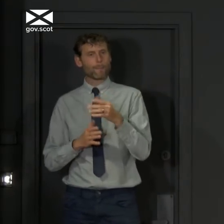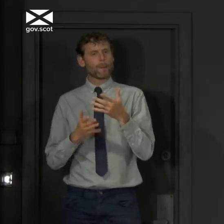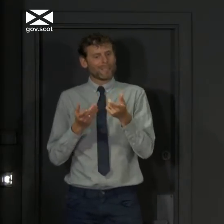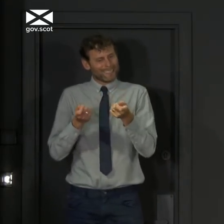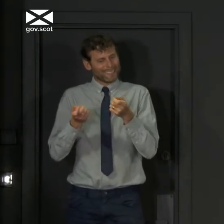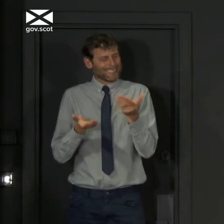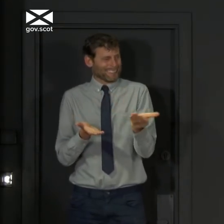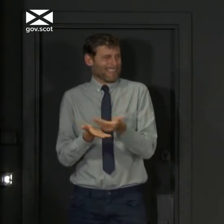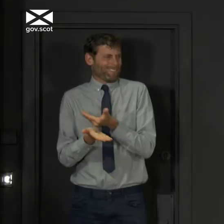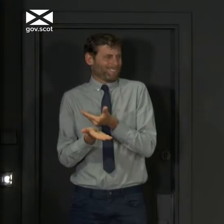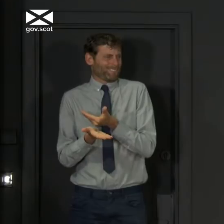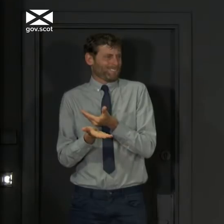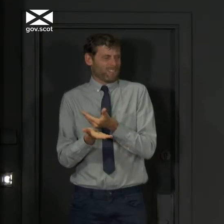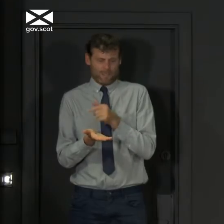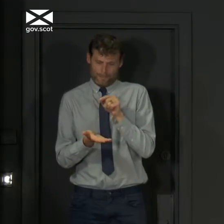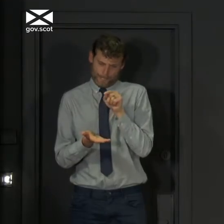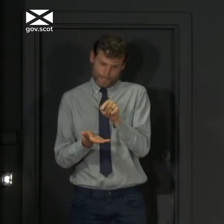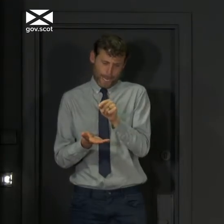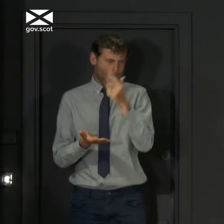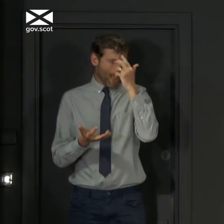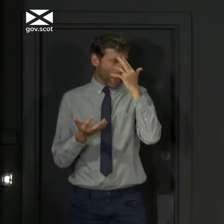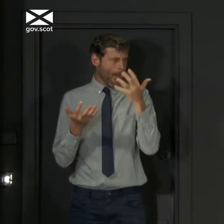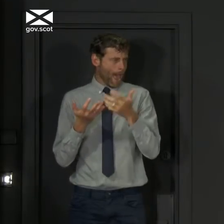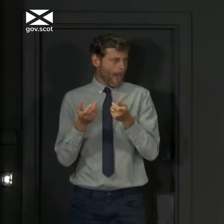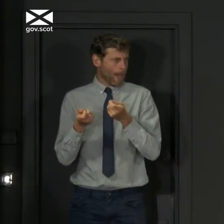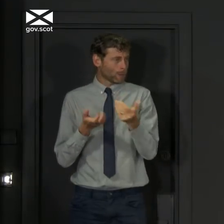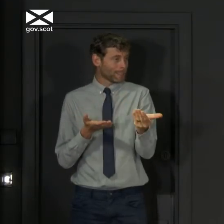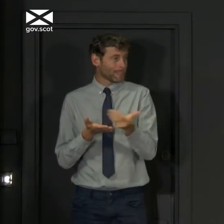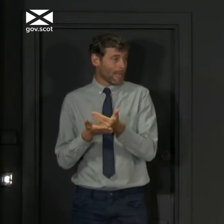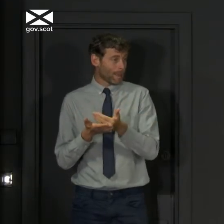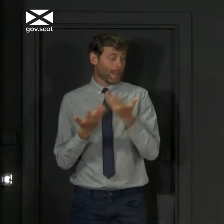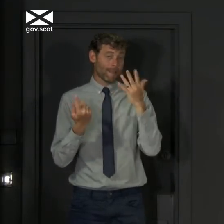The issues about how we do that safely, we think we've got the virus to a level now we